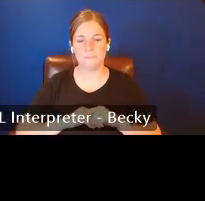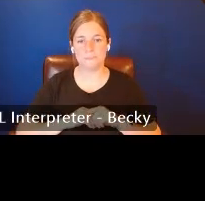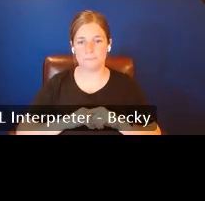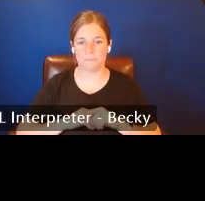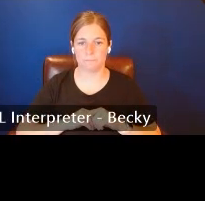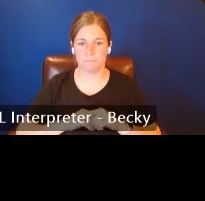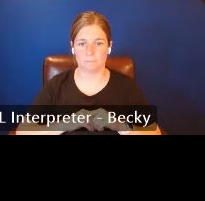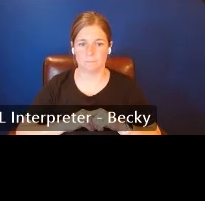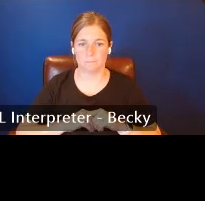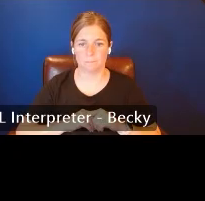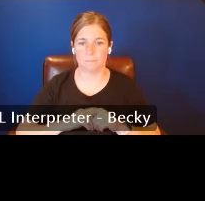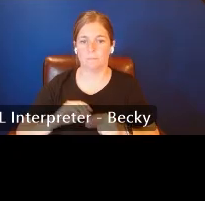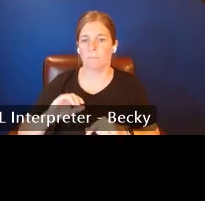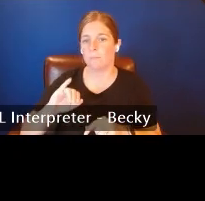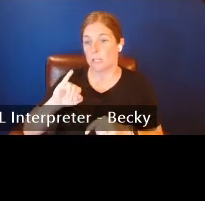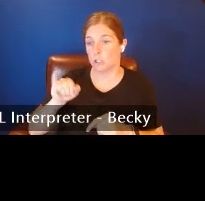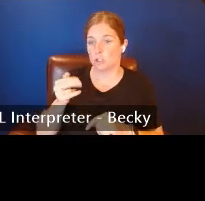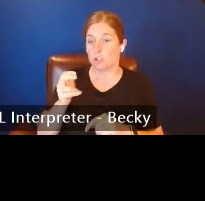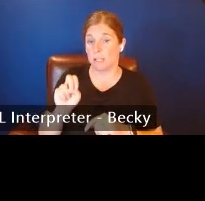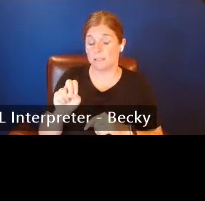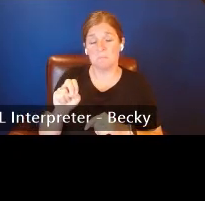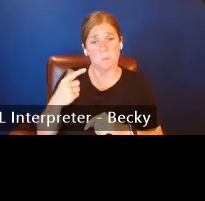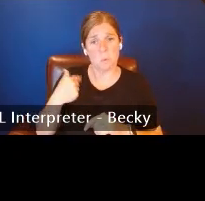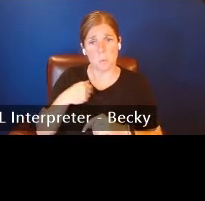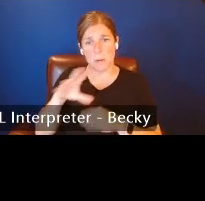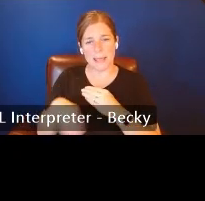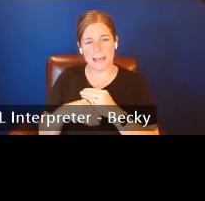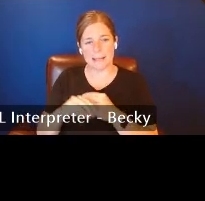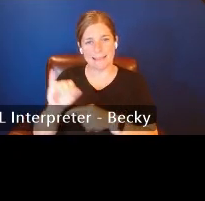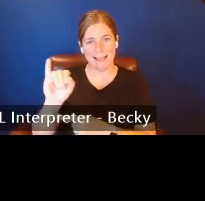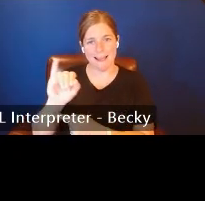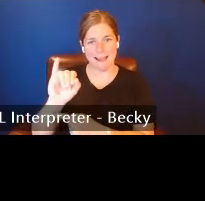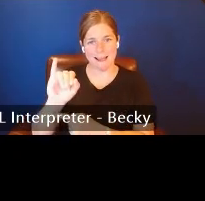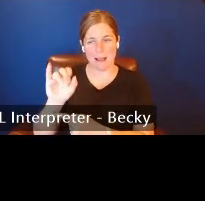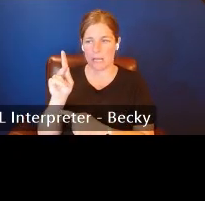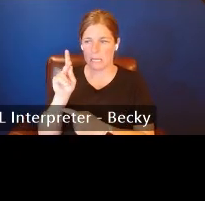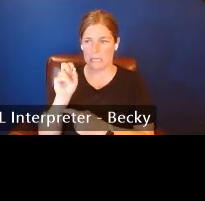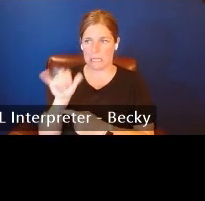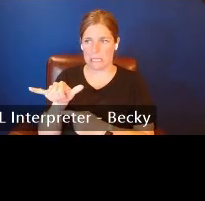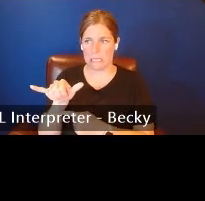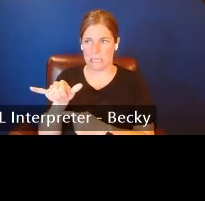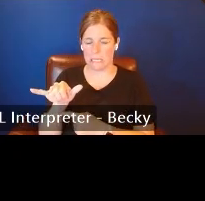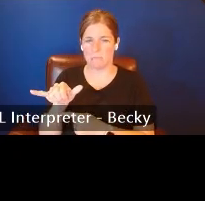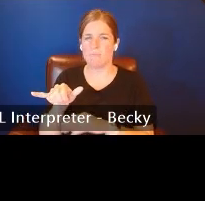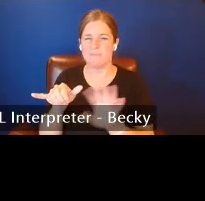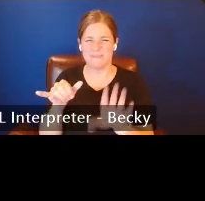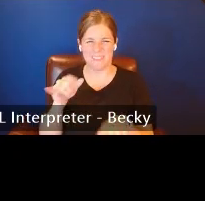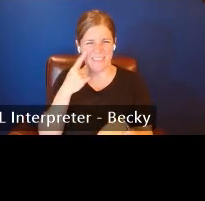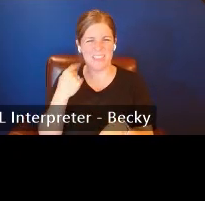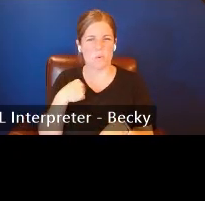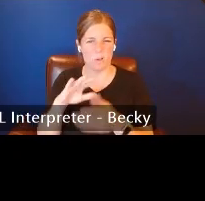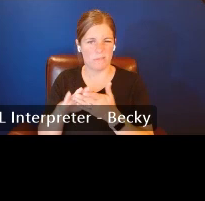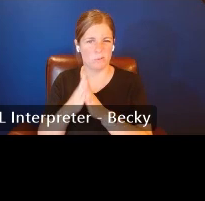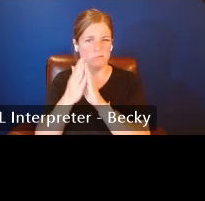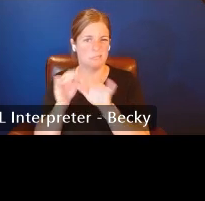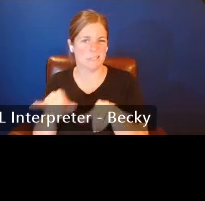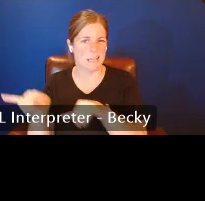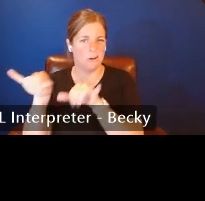We added the I key-- and I think we're going to move that standardize that more on the Enter and space